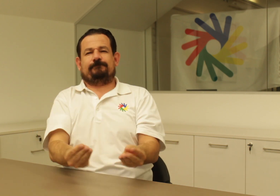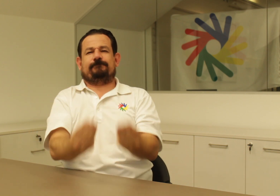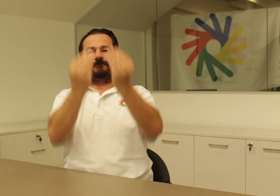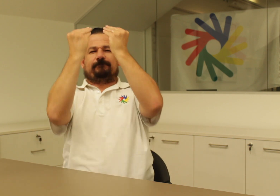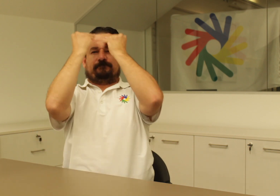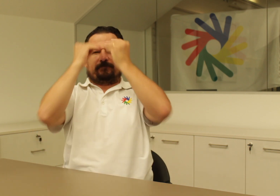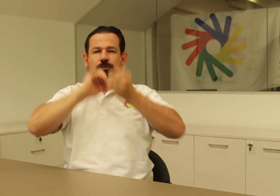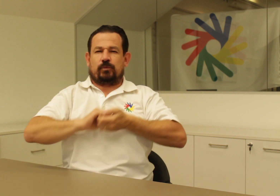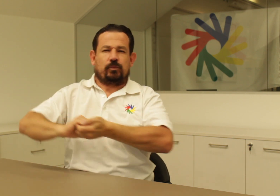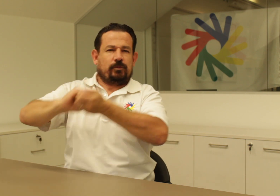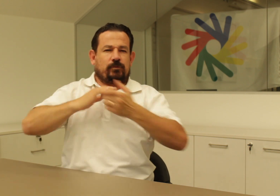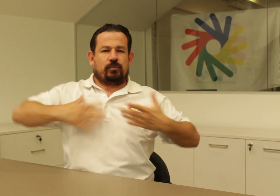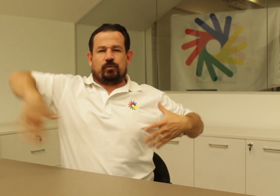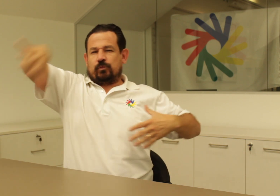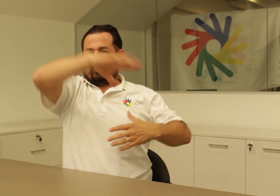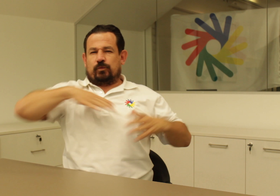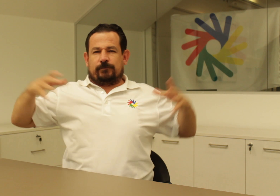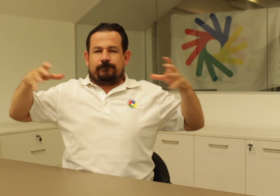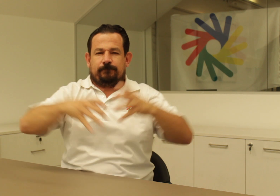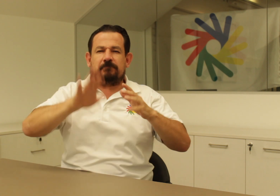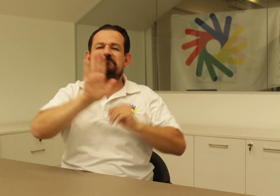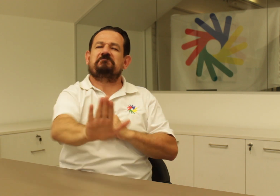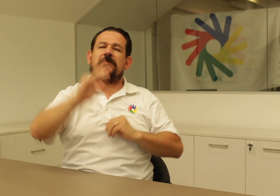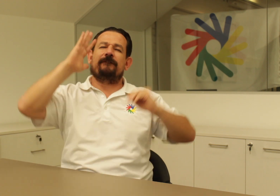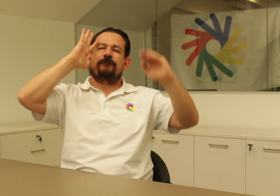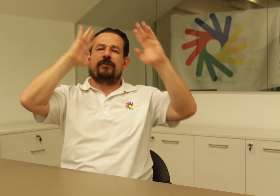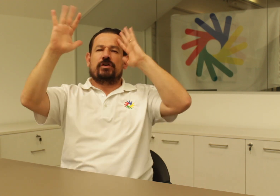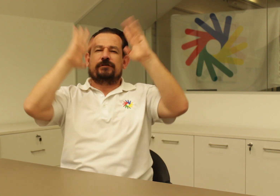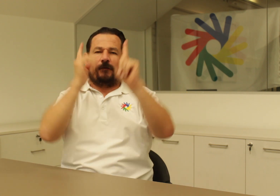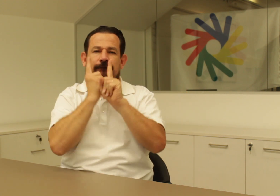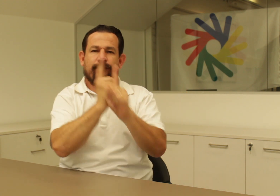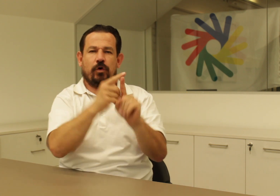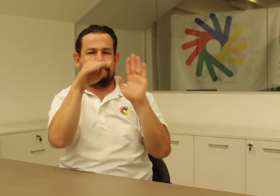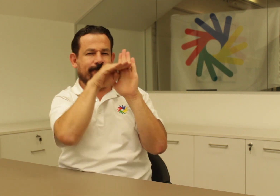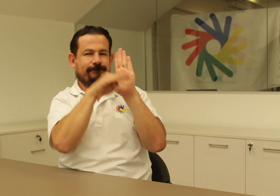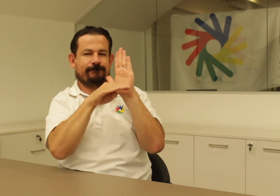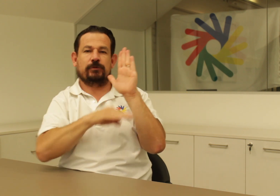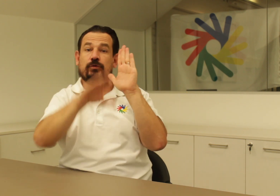learn and come together with a philosophy and follow the bylaws